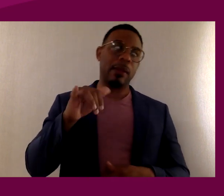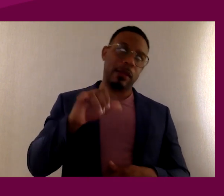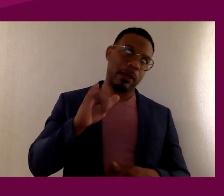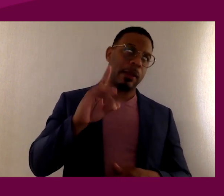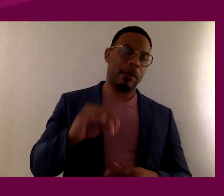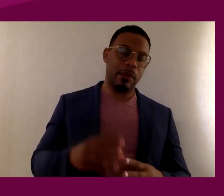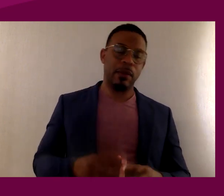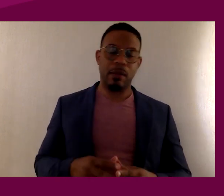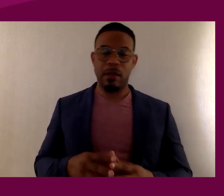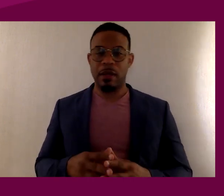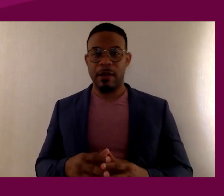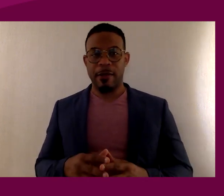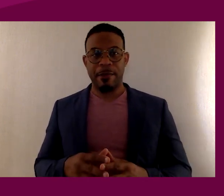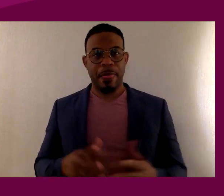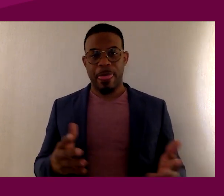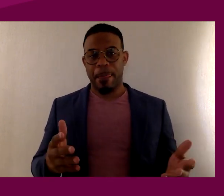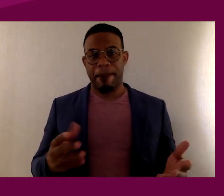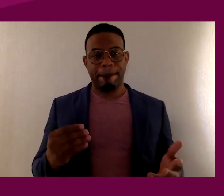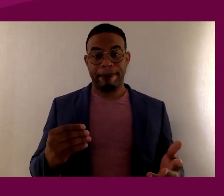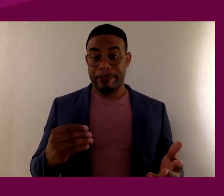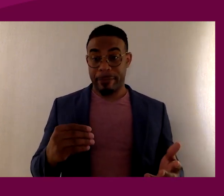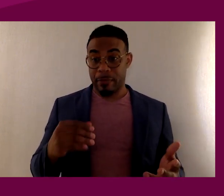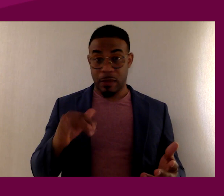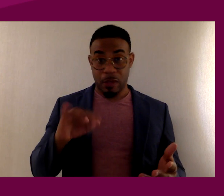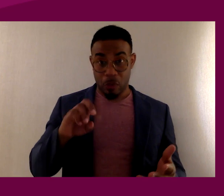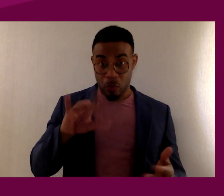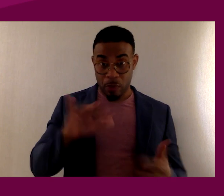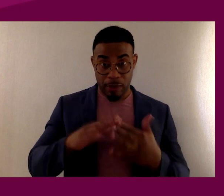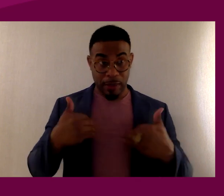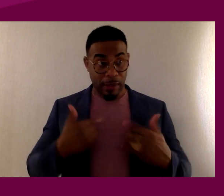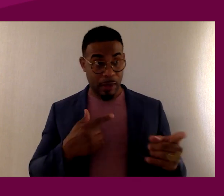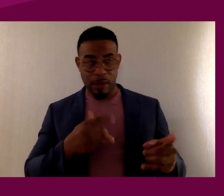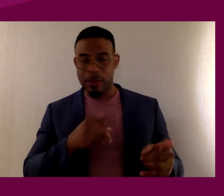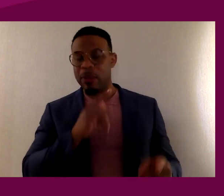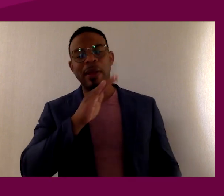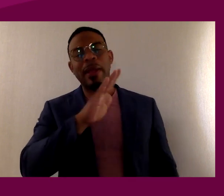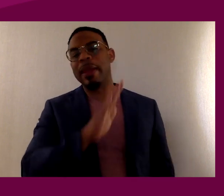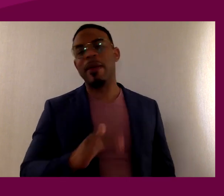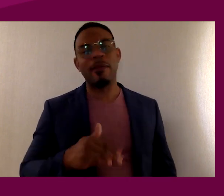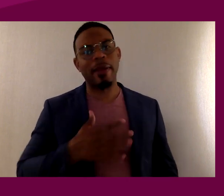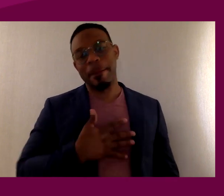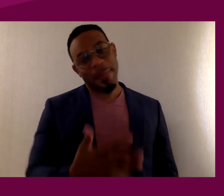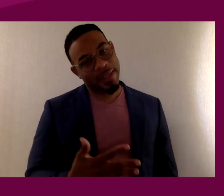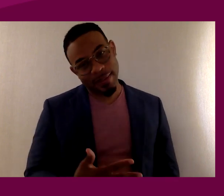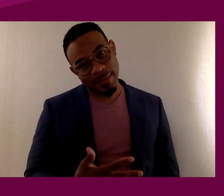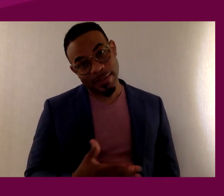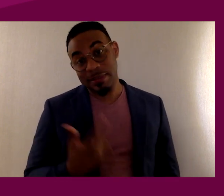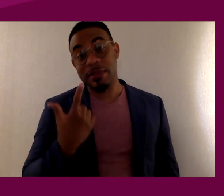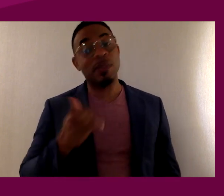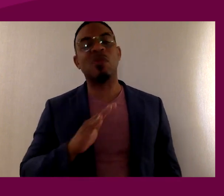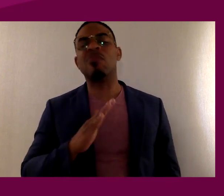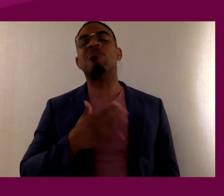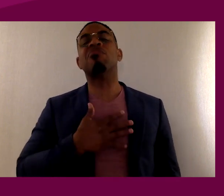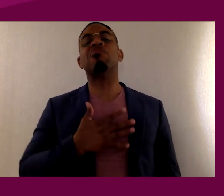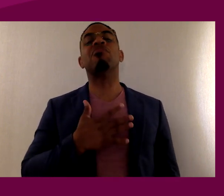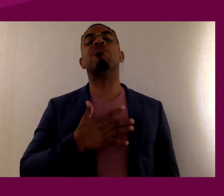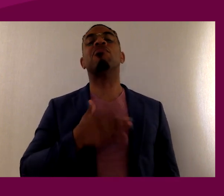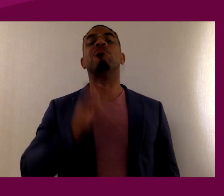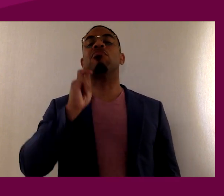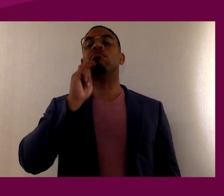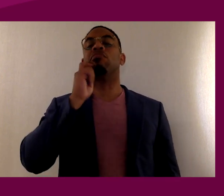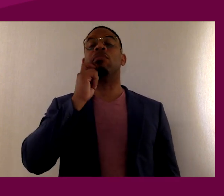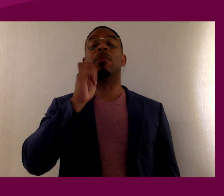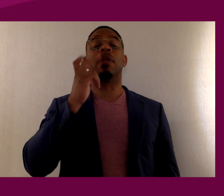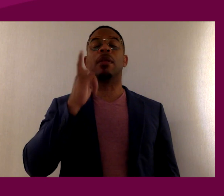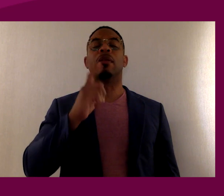get tired as I get older? Yes, I do. Did Judy get tired? She would never admit it. She just wouldn't